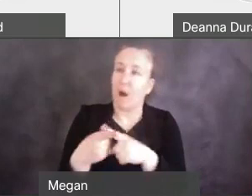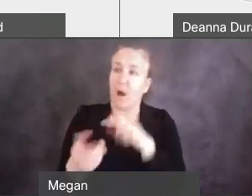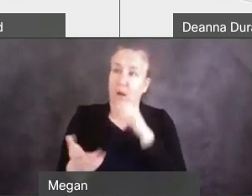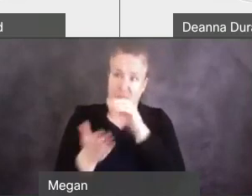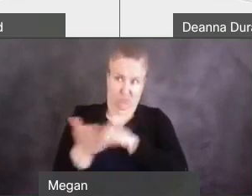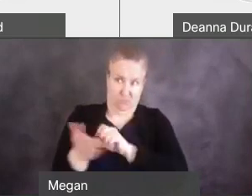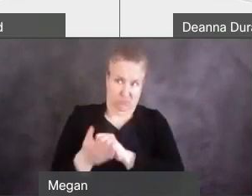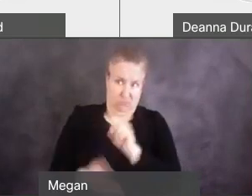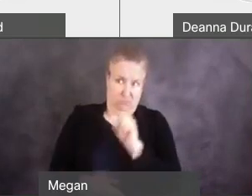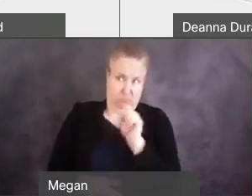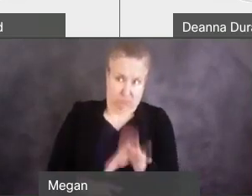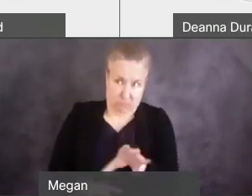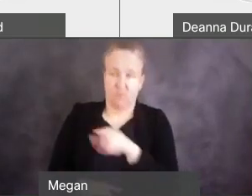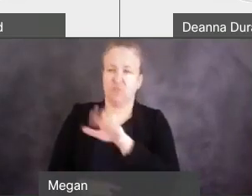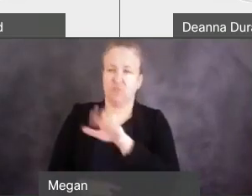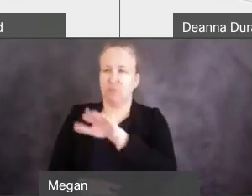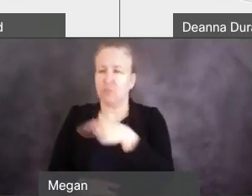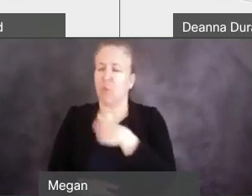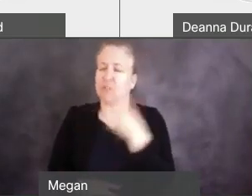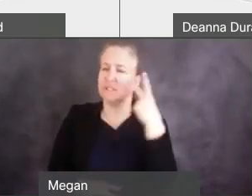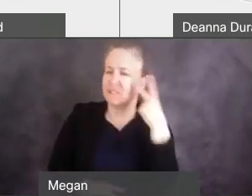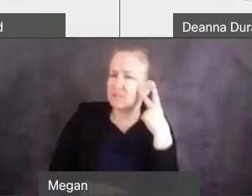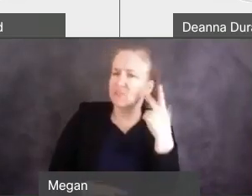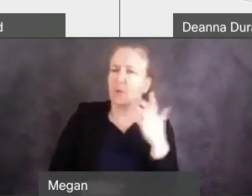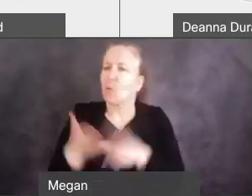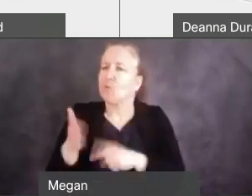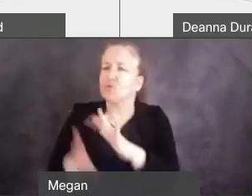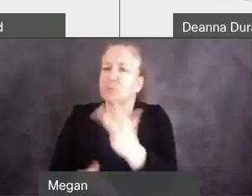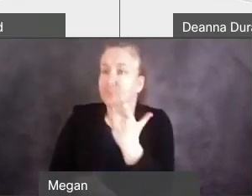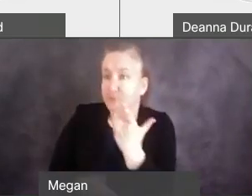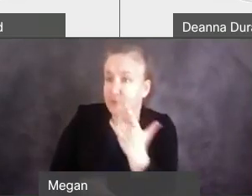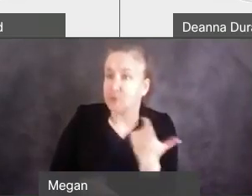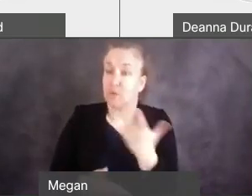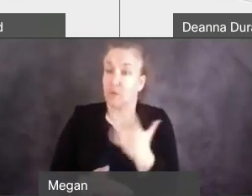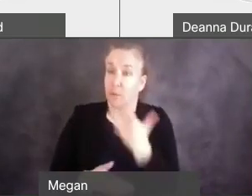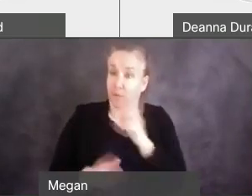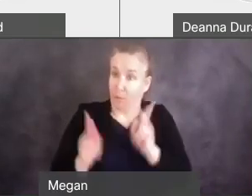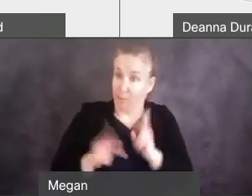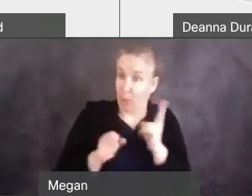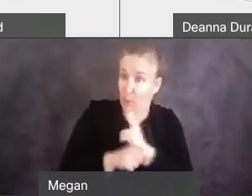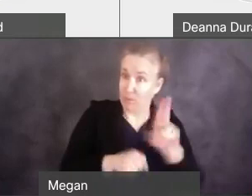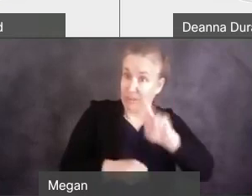so I wanted to see what the preference is. Do you want people to utilize the U.S. mail to get those